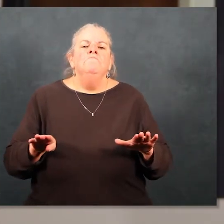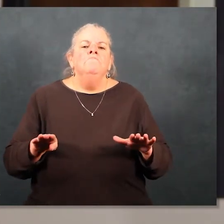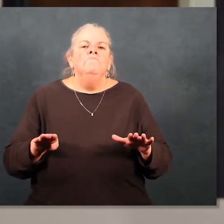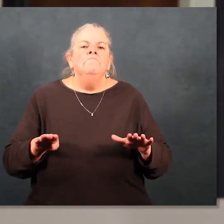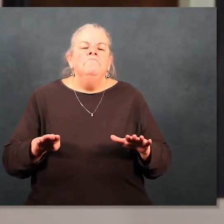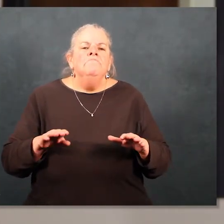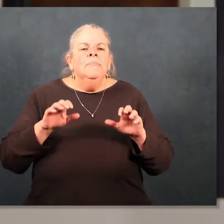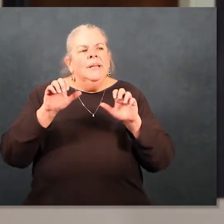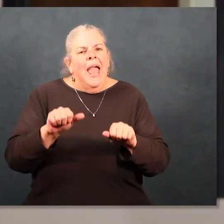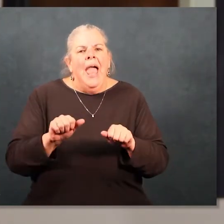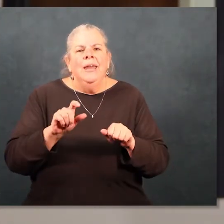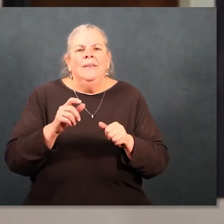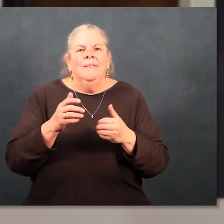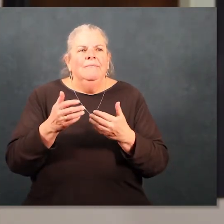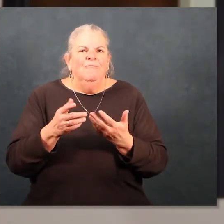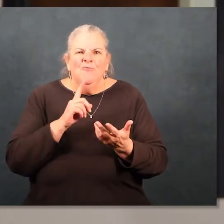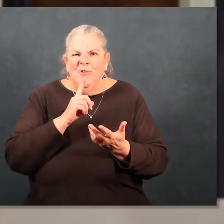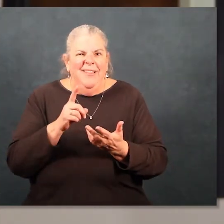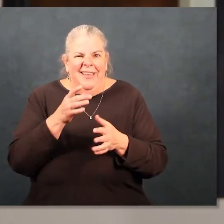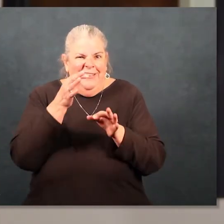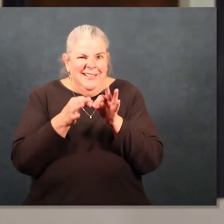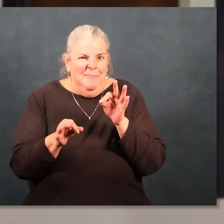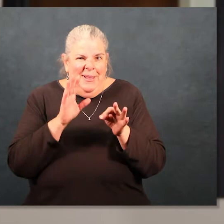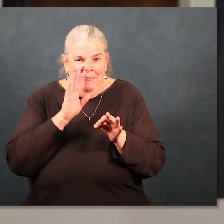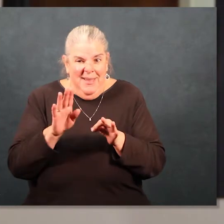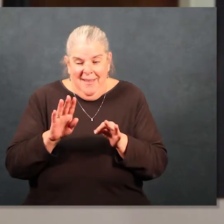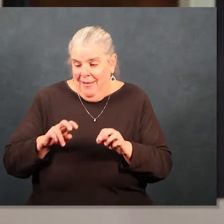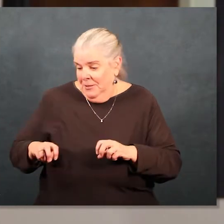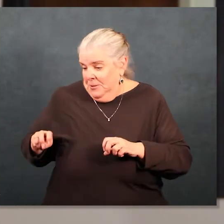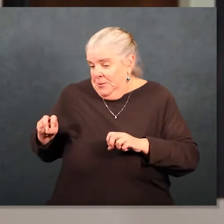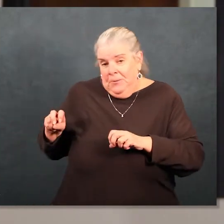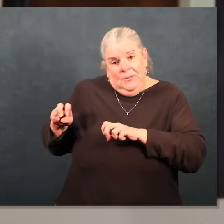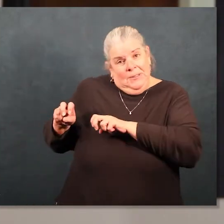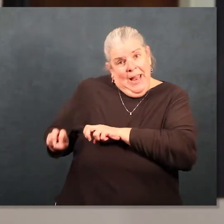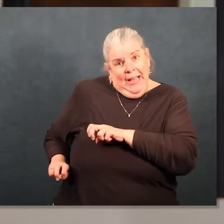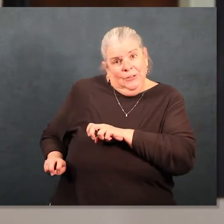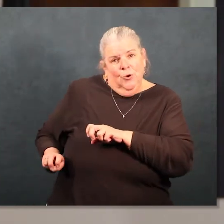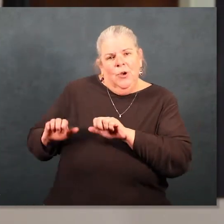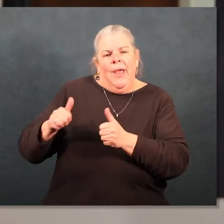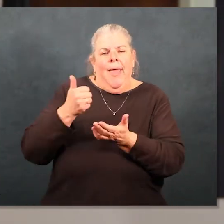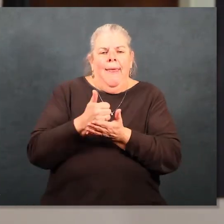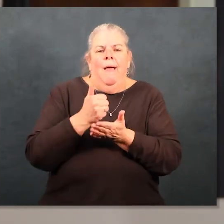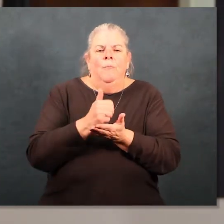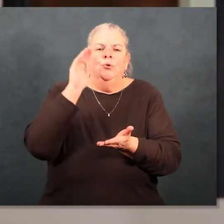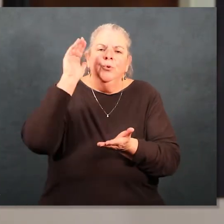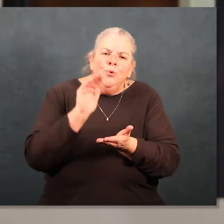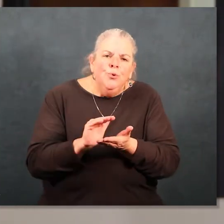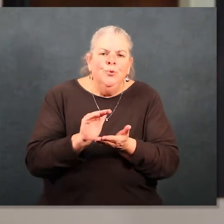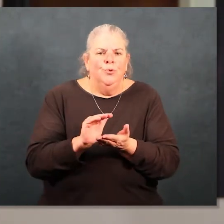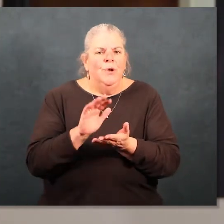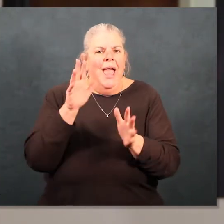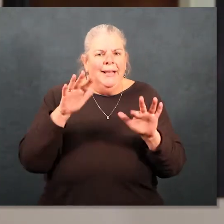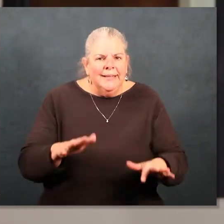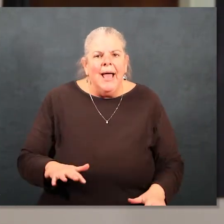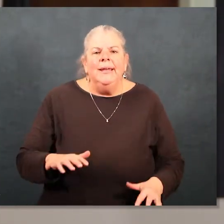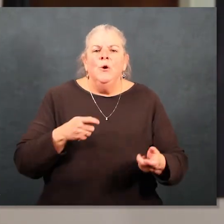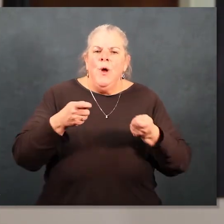can even just simply being next to them, can help regulate emotions. But in addition to that, having that animal